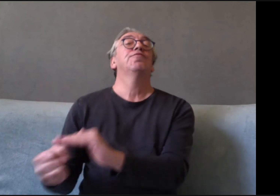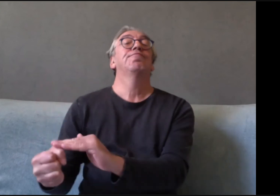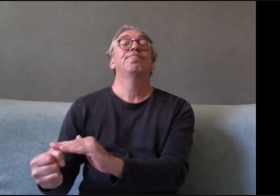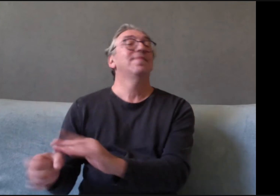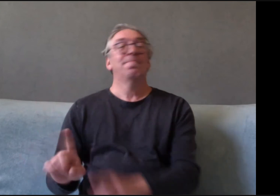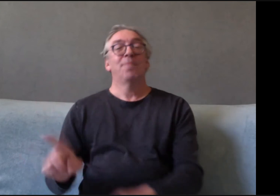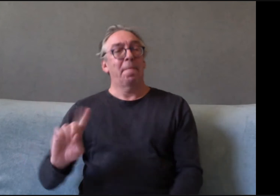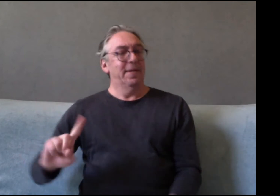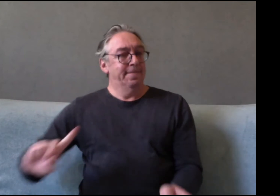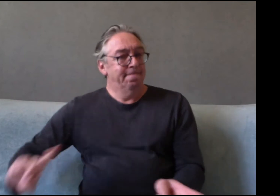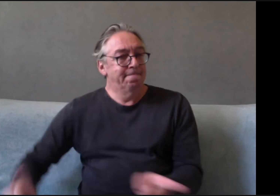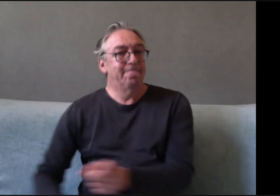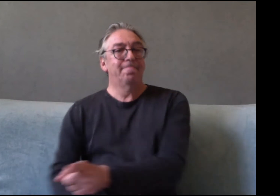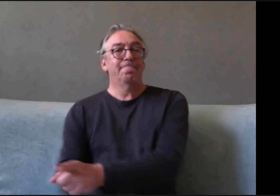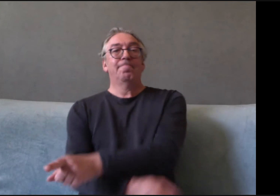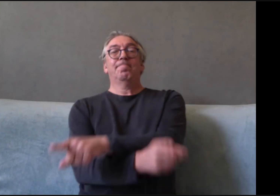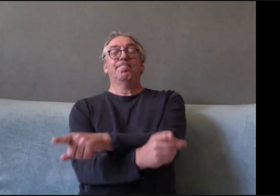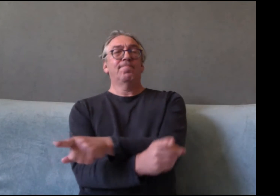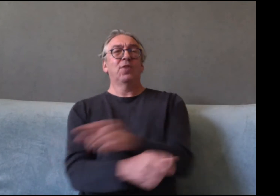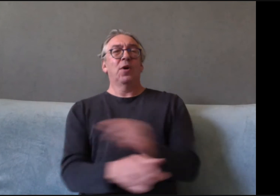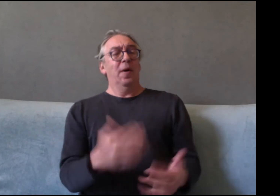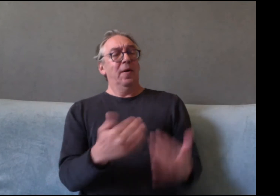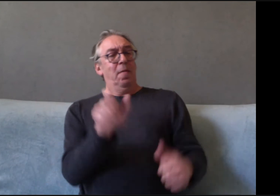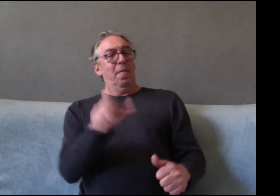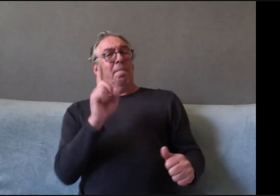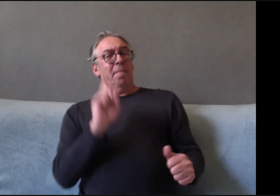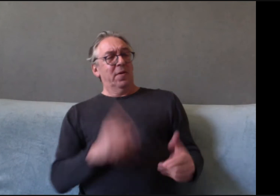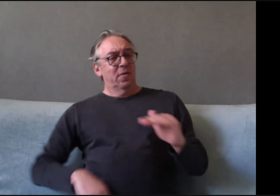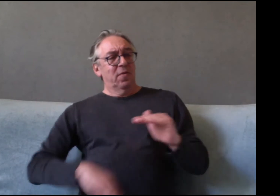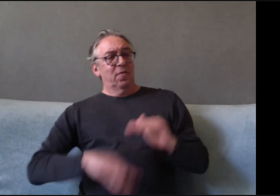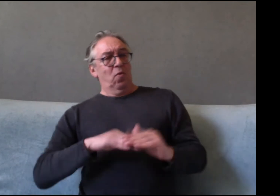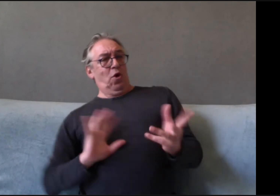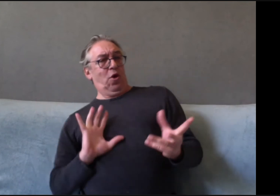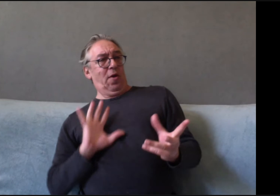In the other issue there is the very ethical approach.